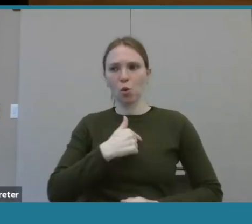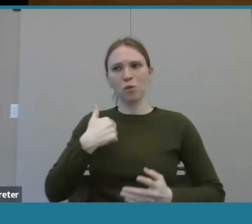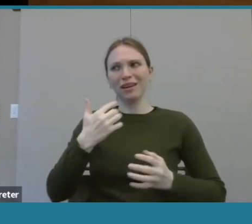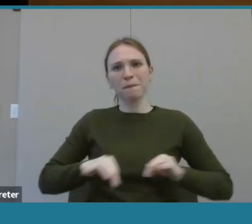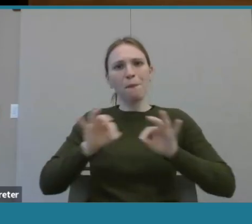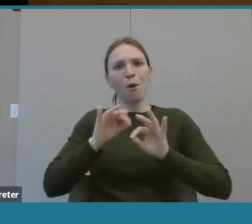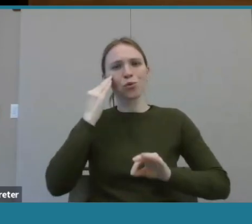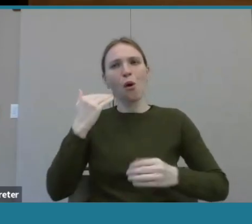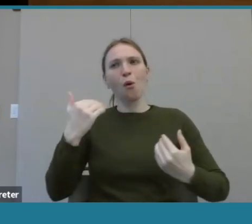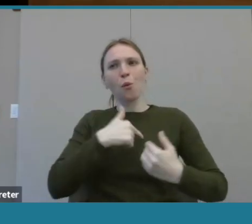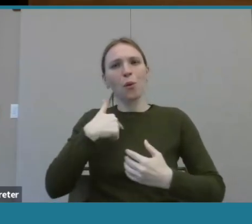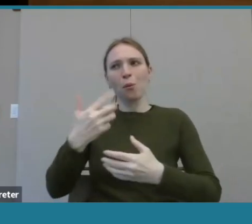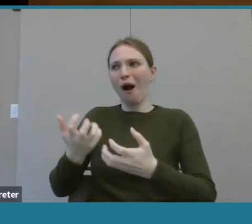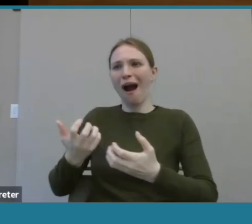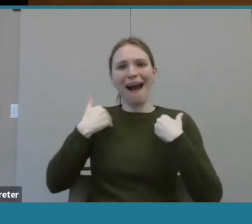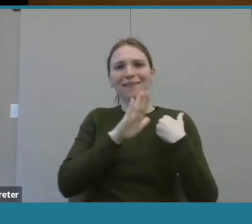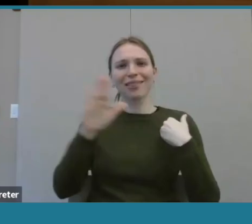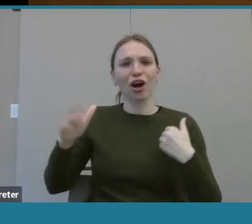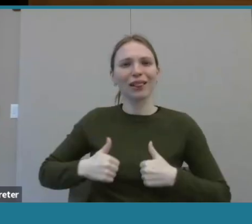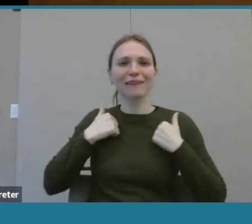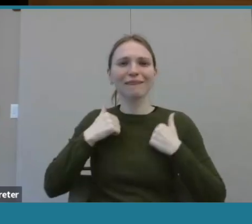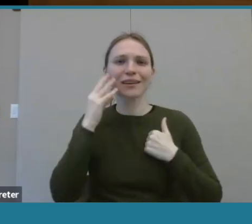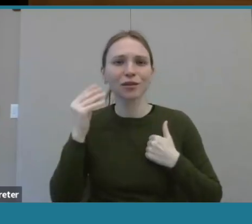partners that Allison mentioned we work with, from the disability community,